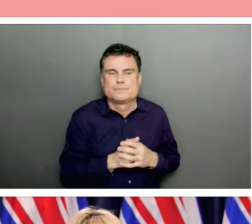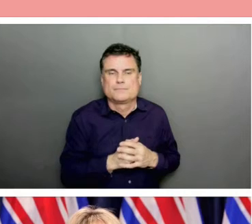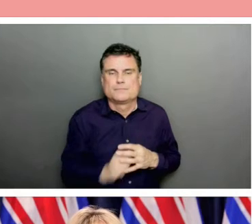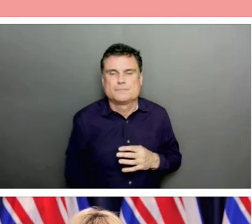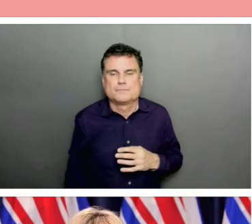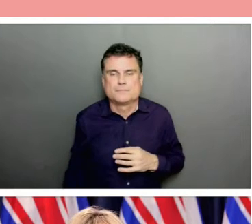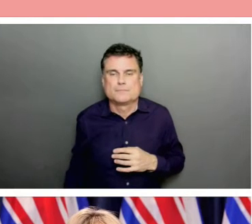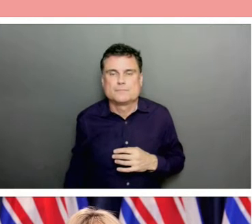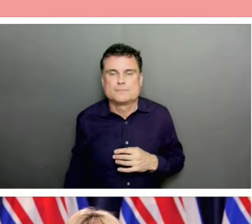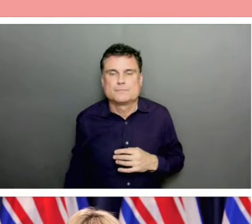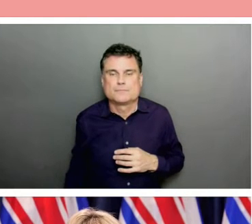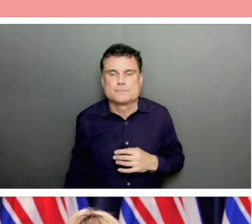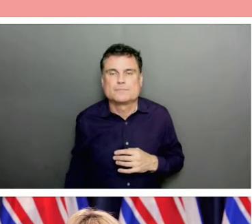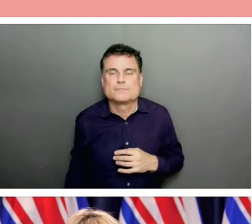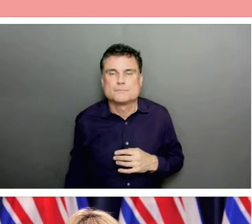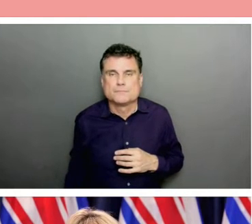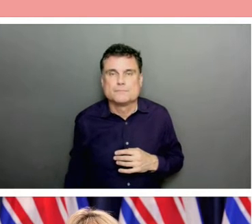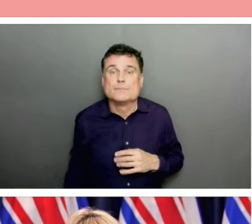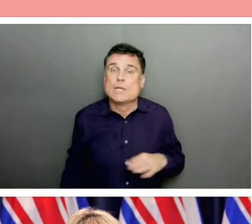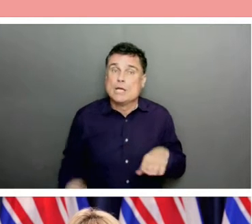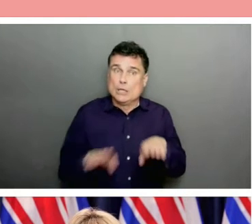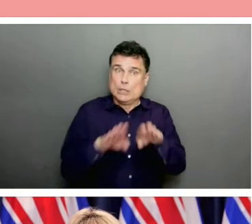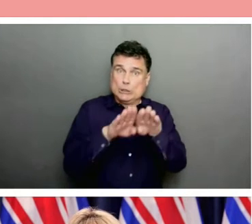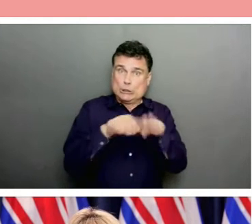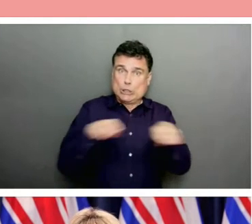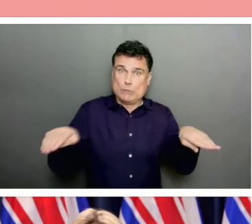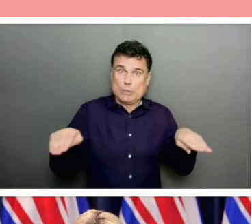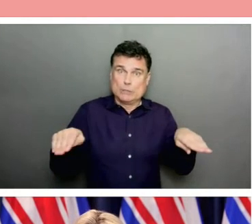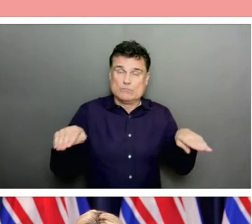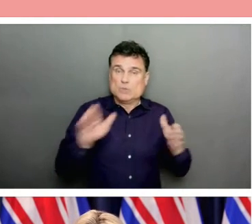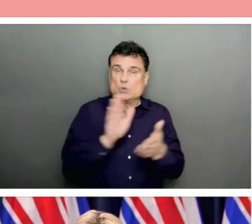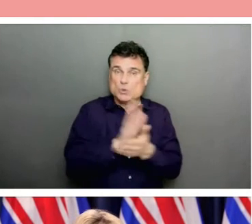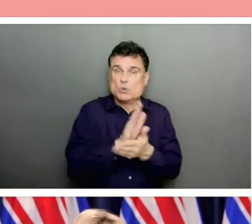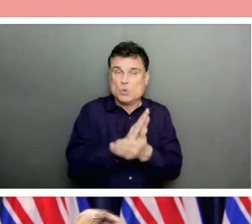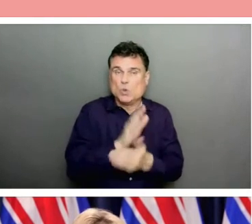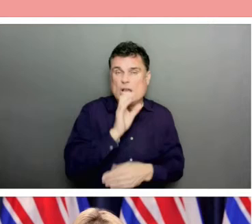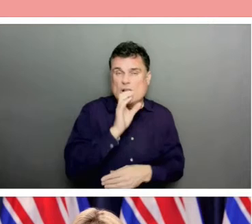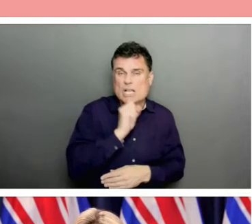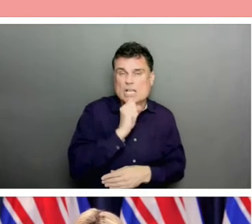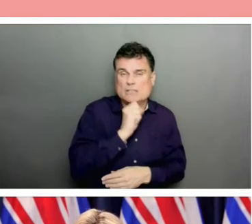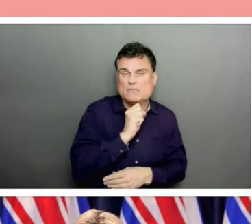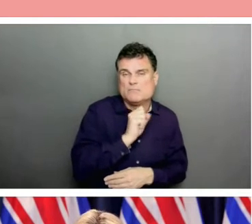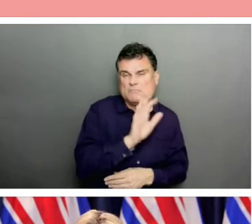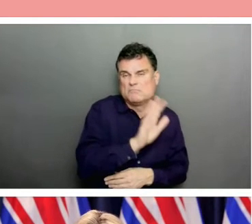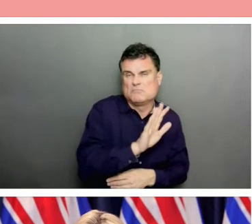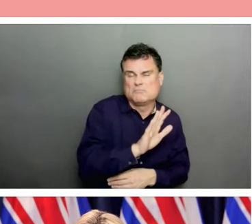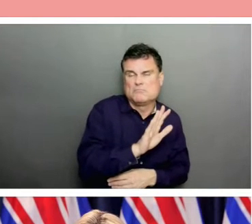We have had four school outbreaks since the pandemic was declared, or since school returned in September.